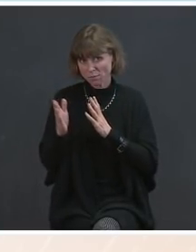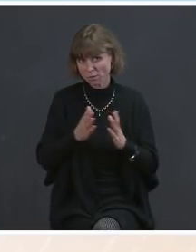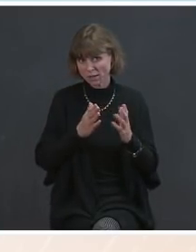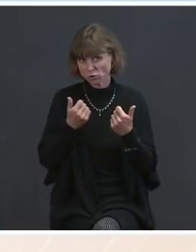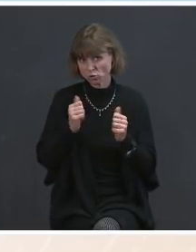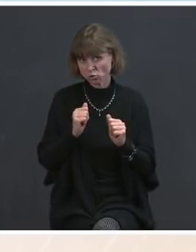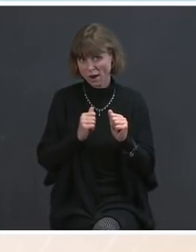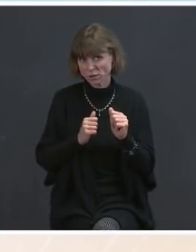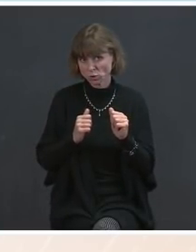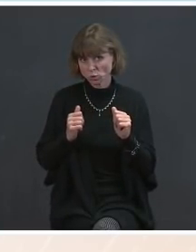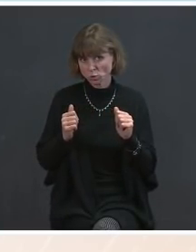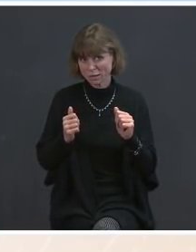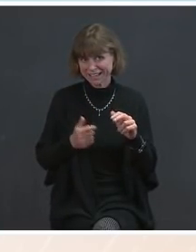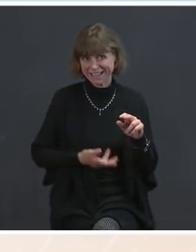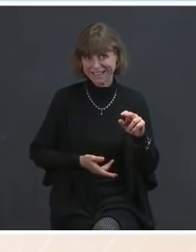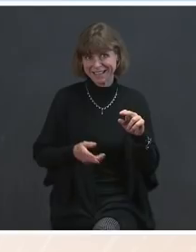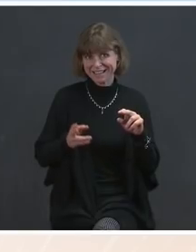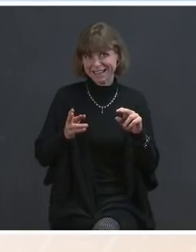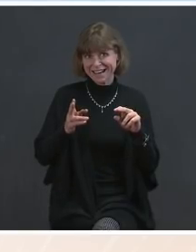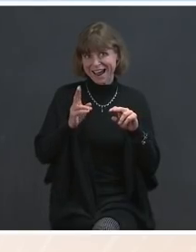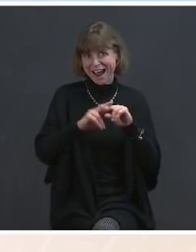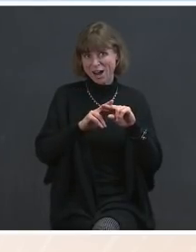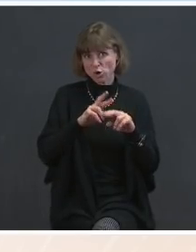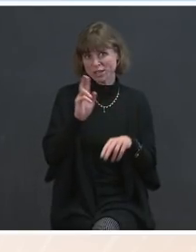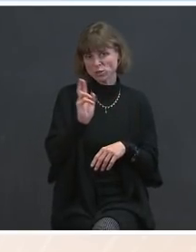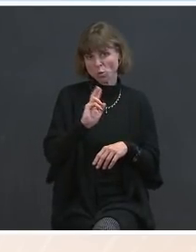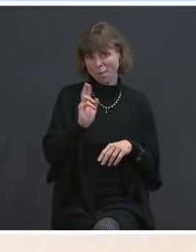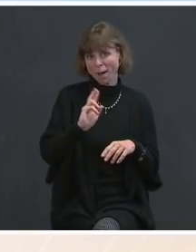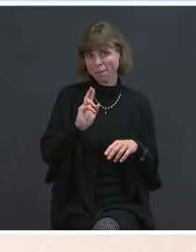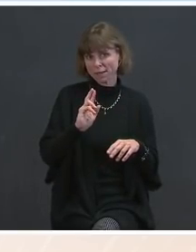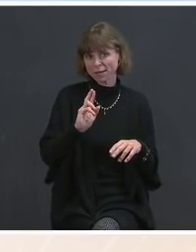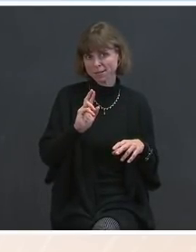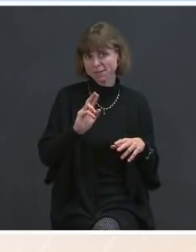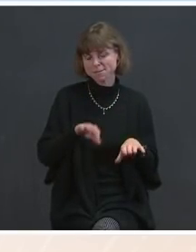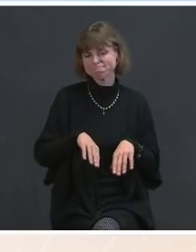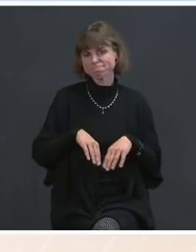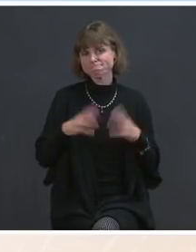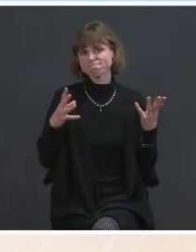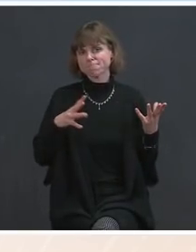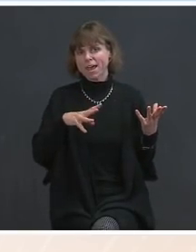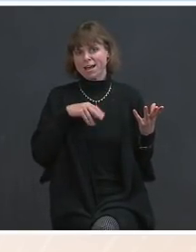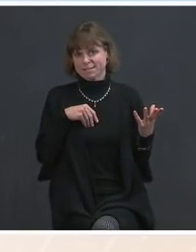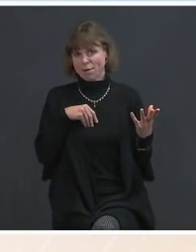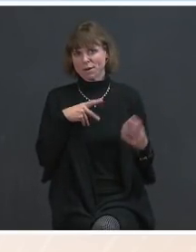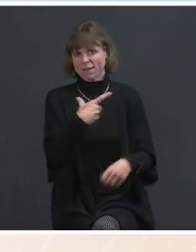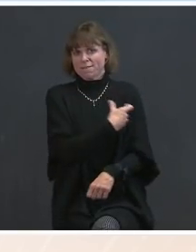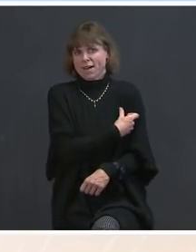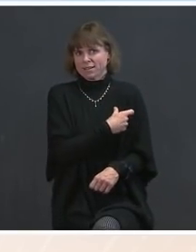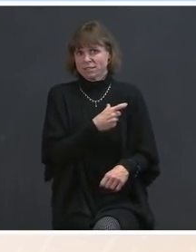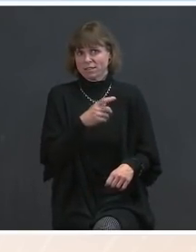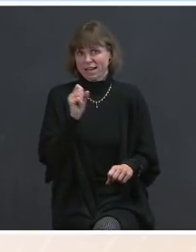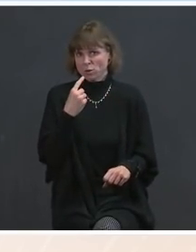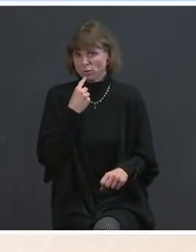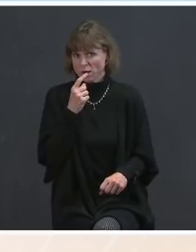Republican receptivity to the vaccine. And can you share what any of those ideas are? Ms. Psaki: Sure.